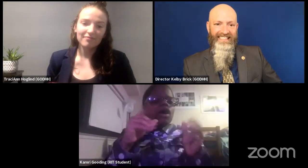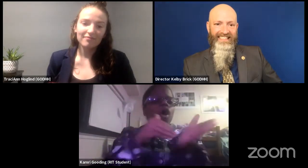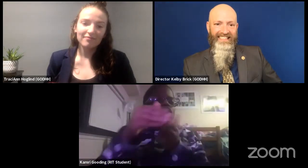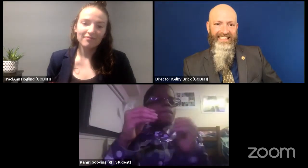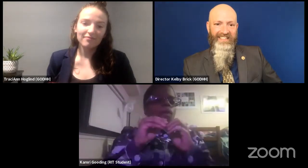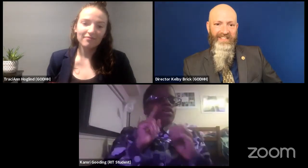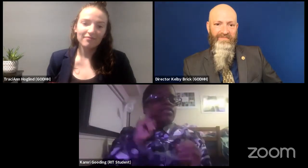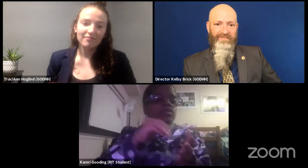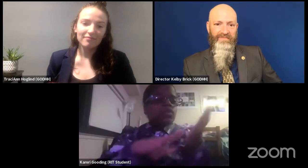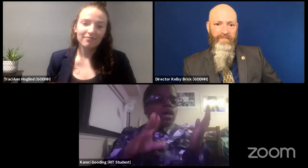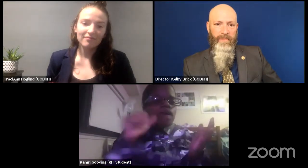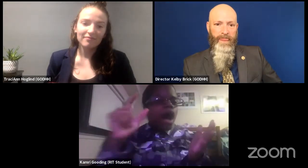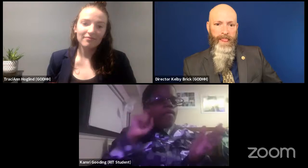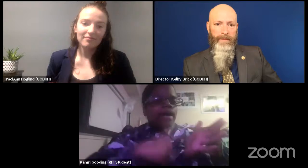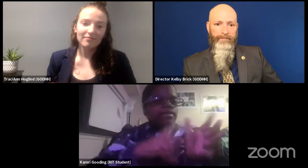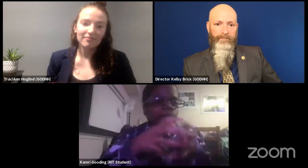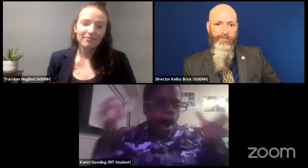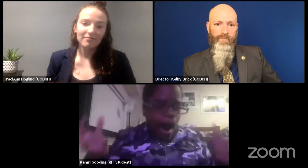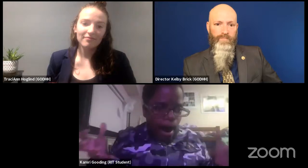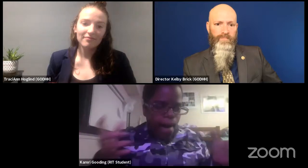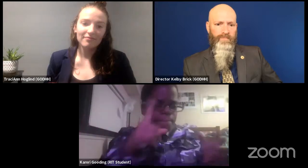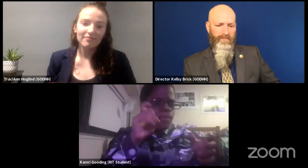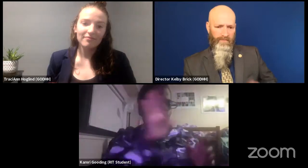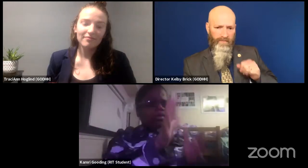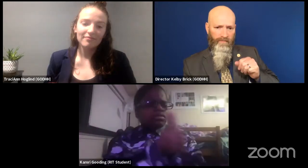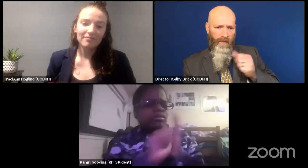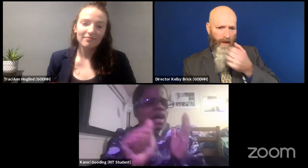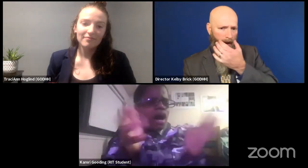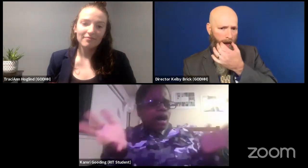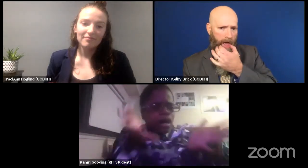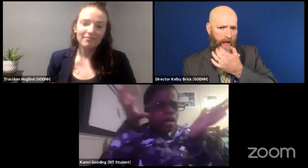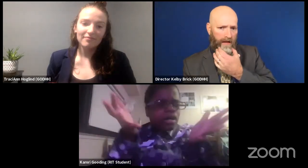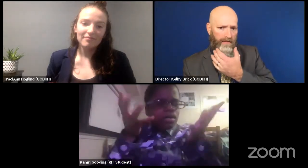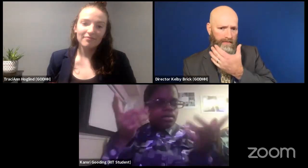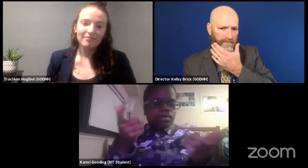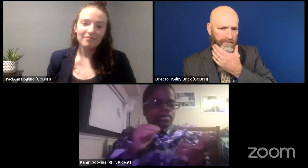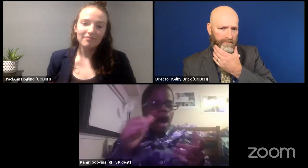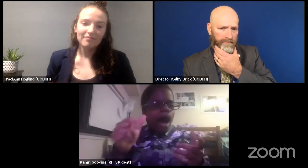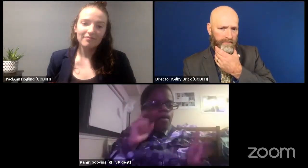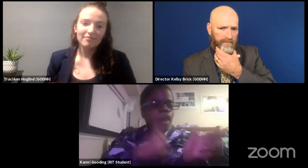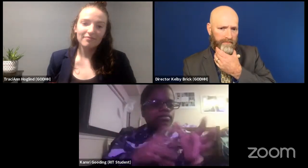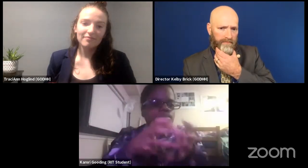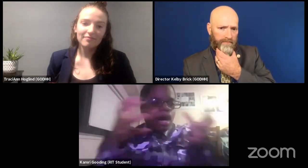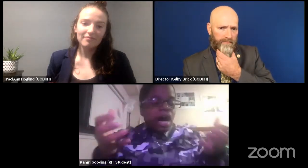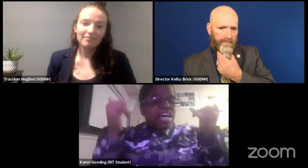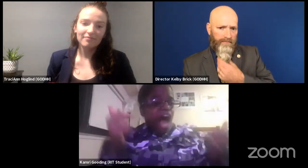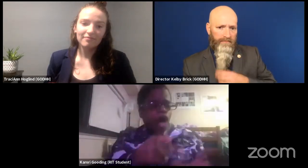like me out there when I was young. You know, Deaf students aren't recognized a lot. I don't